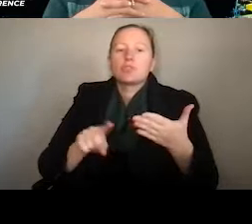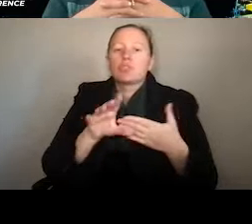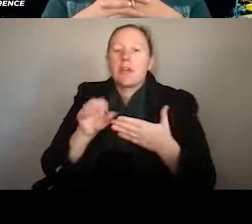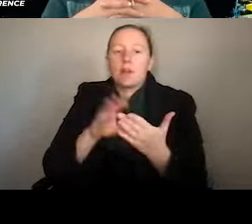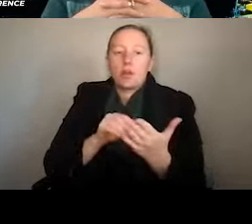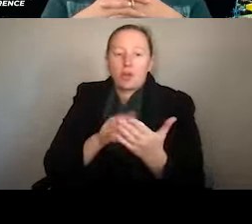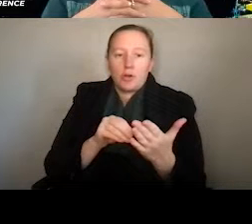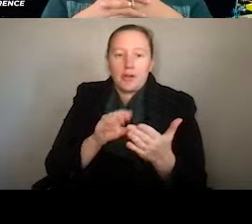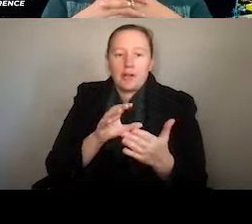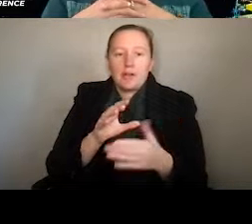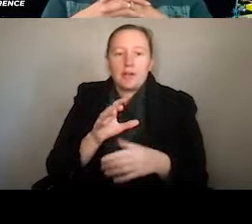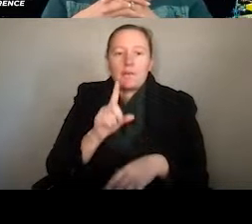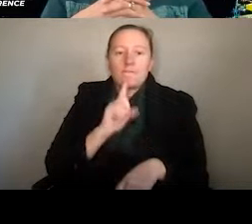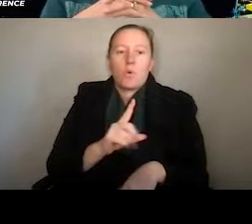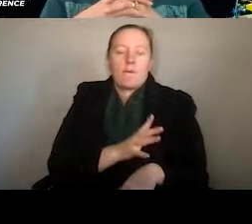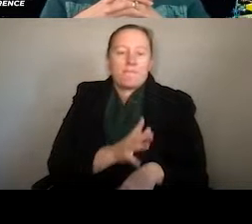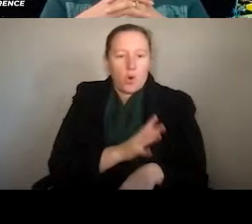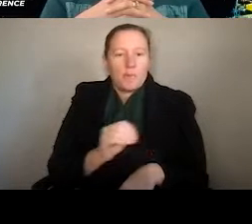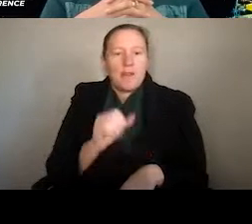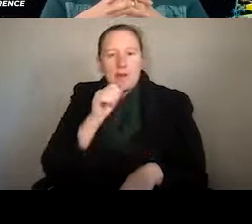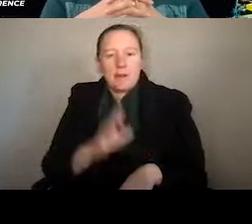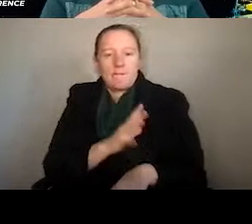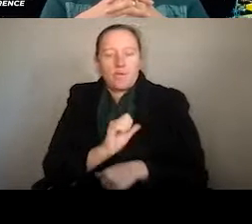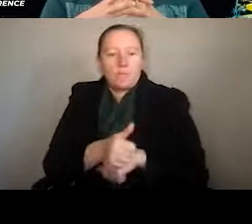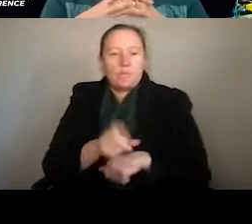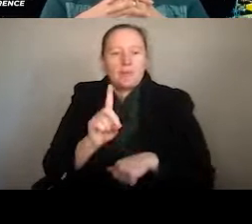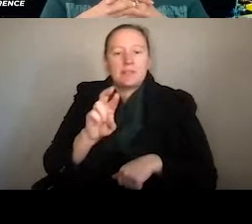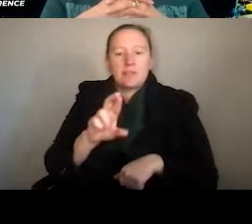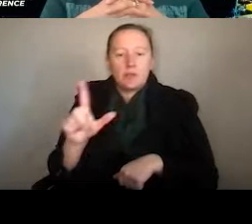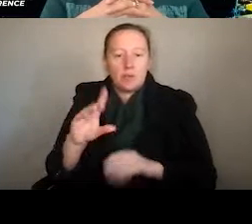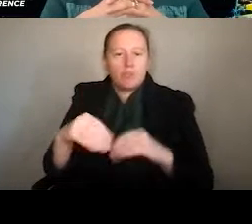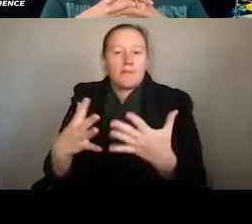DRL provides funding for foundational and applied research to advance